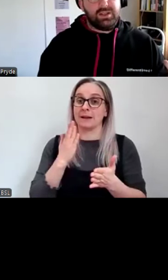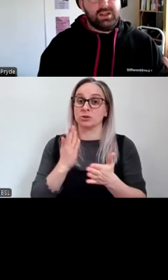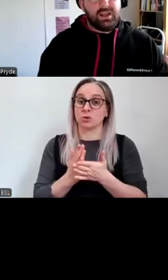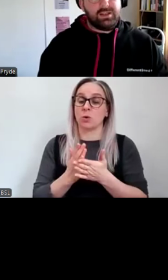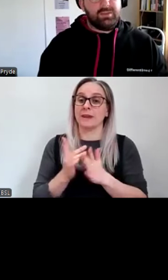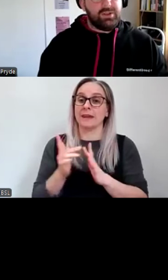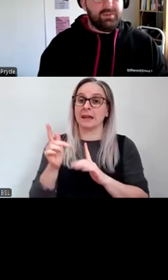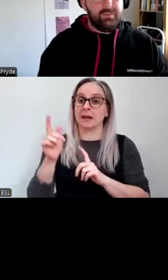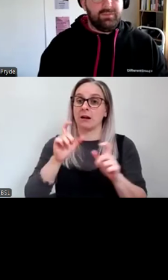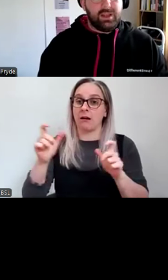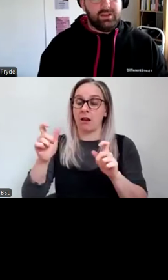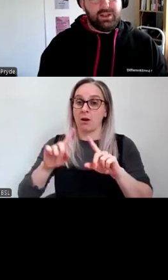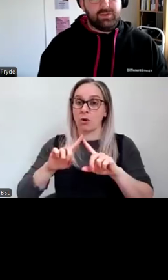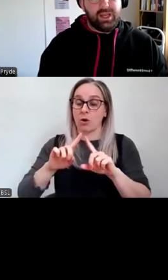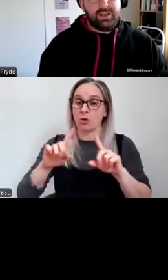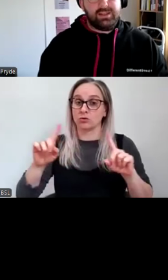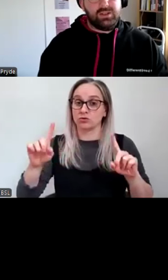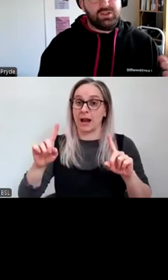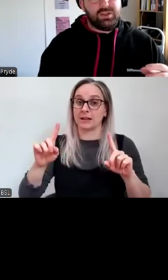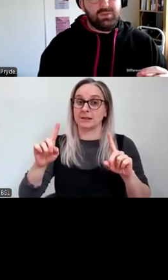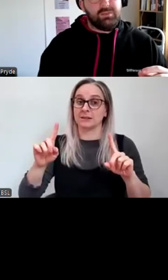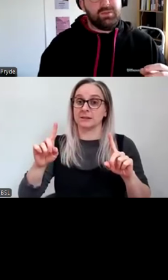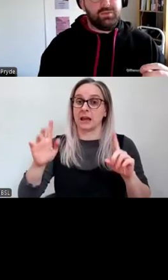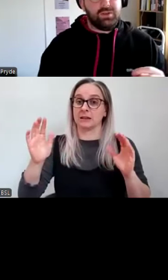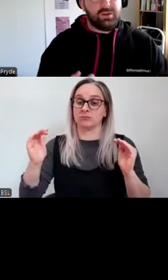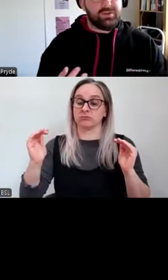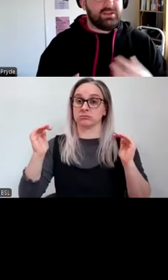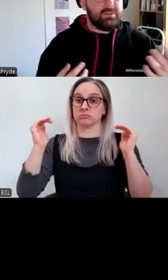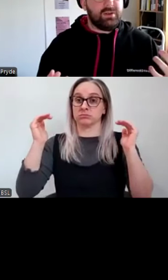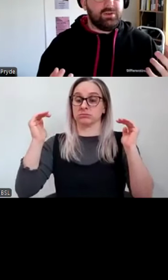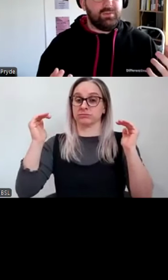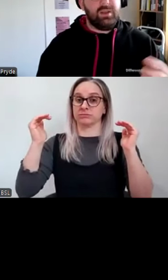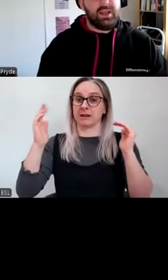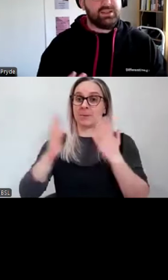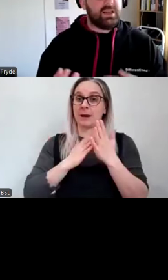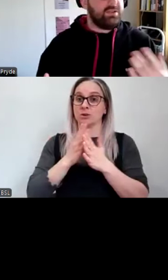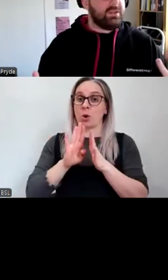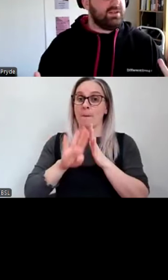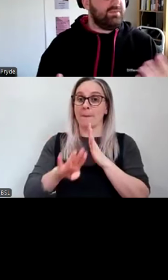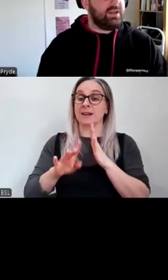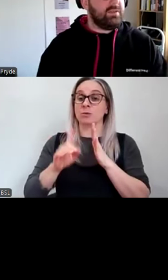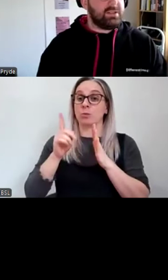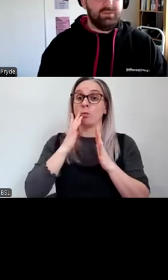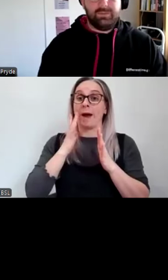associated as a double A-level pass to ensure that when people view our websites in monochrome is actually visible.